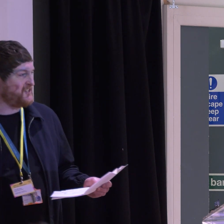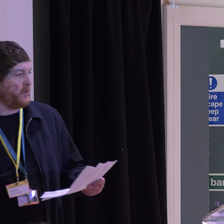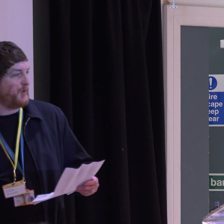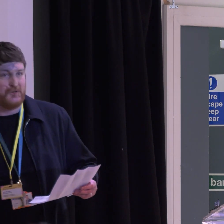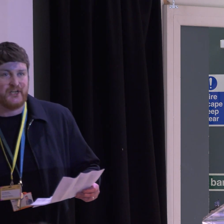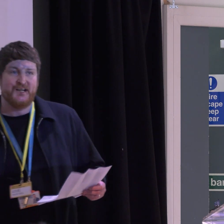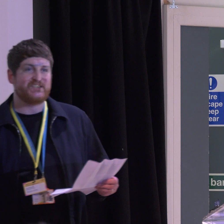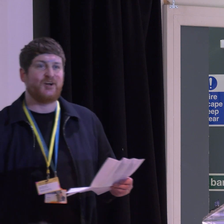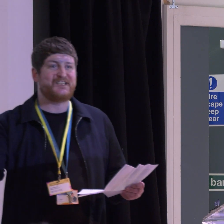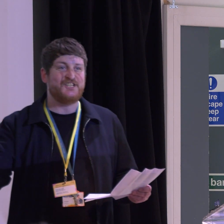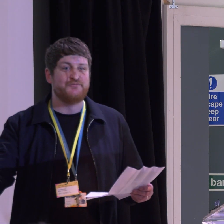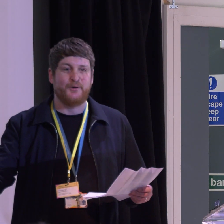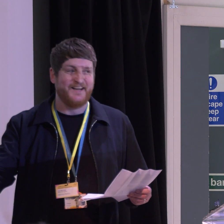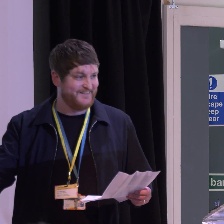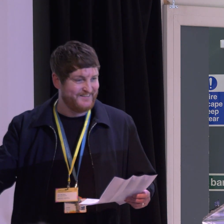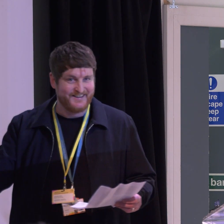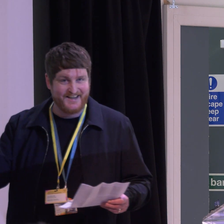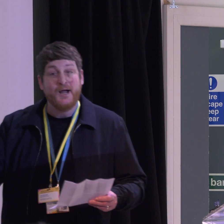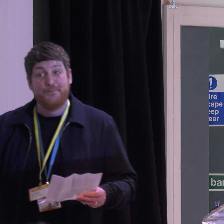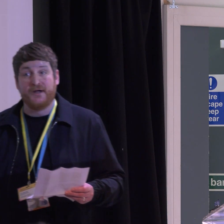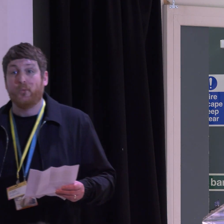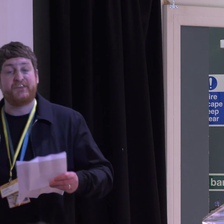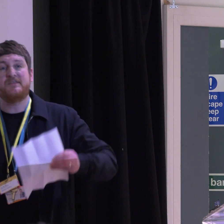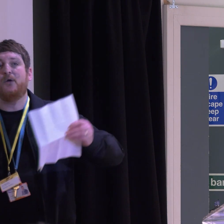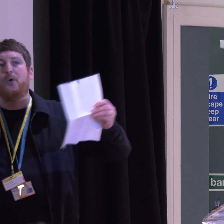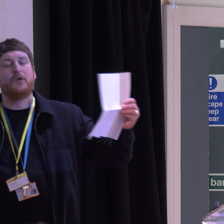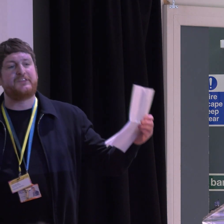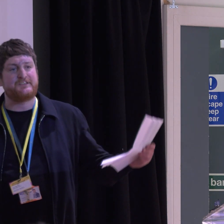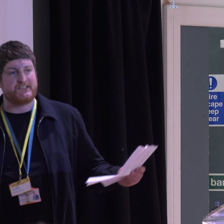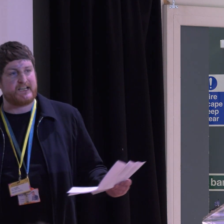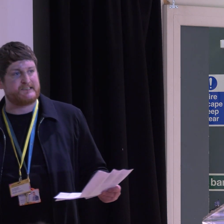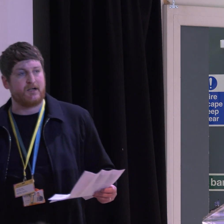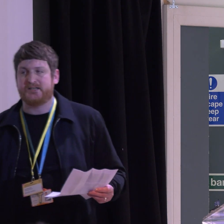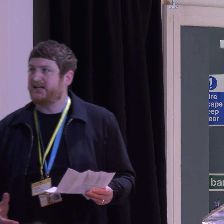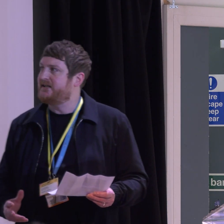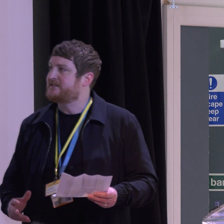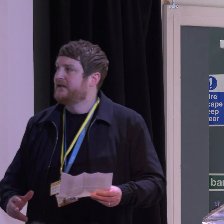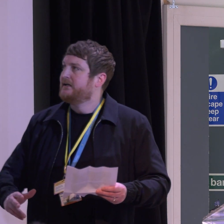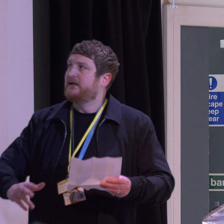Reggio approach and start teaching from it, okay? But within all of these fantastic ideas,